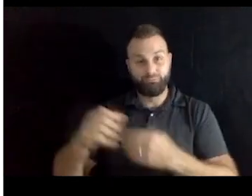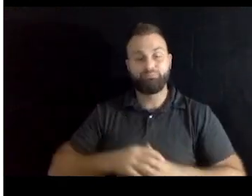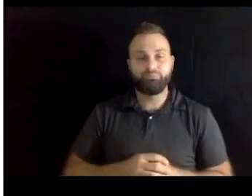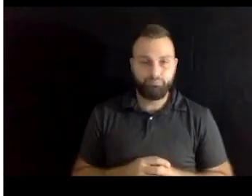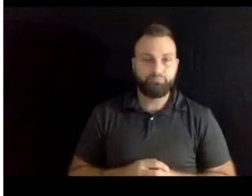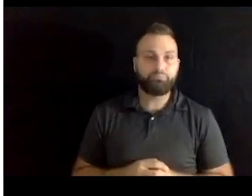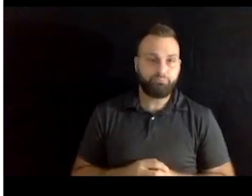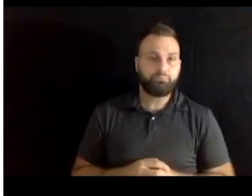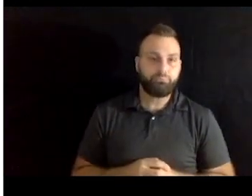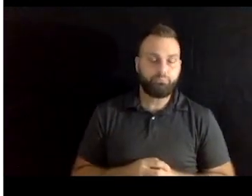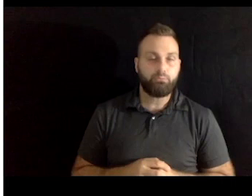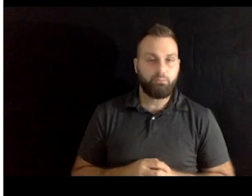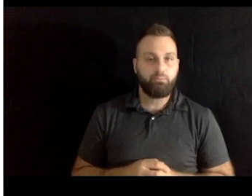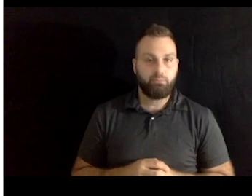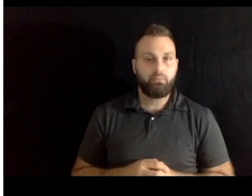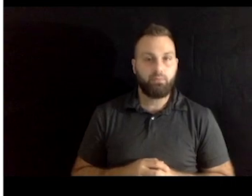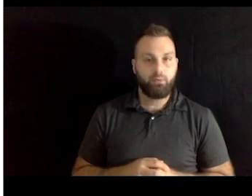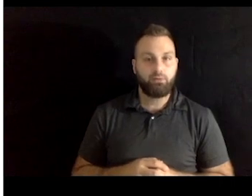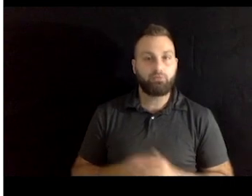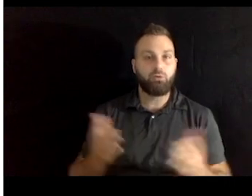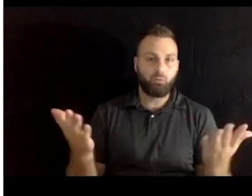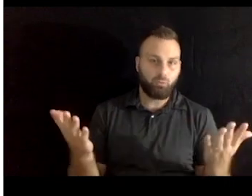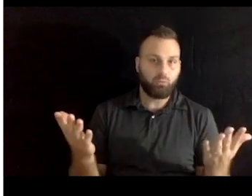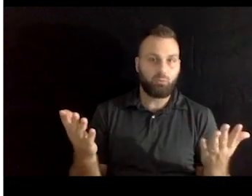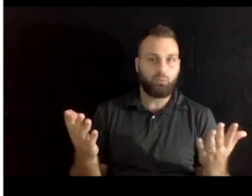There are these solvency issues or with the